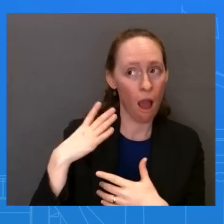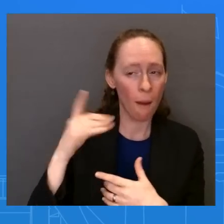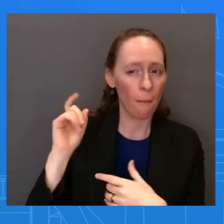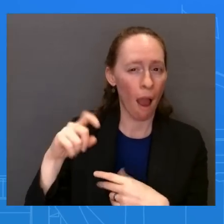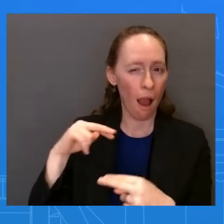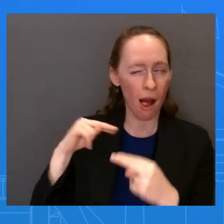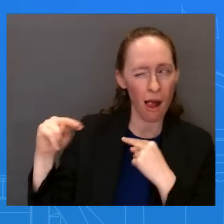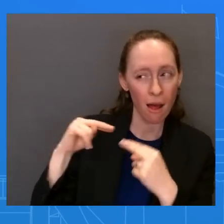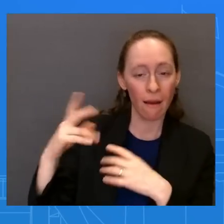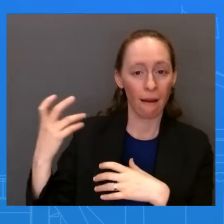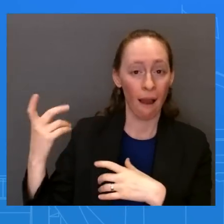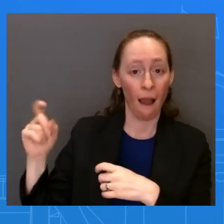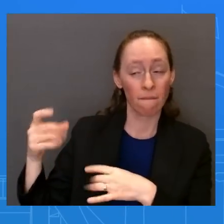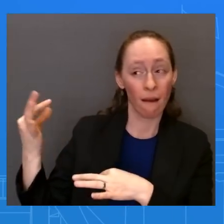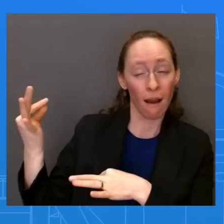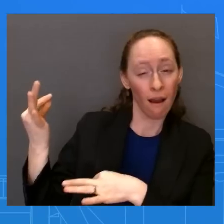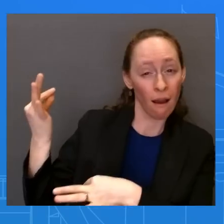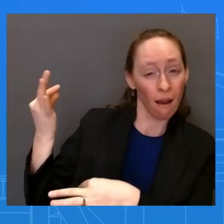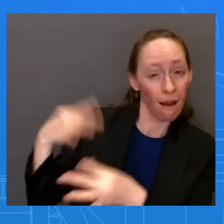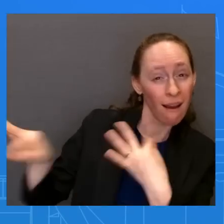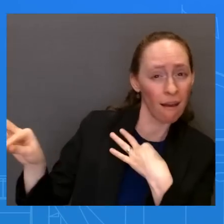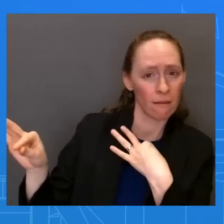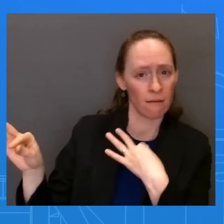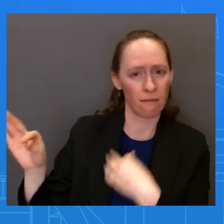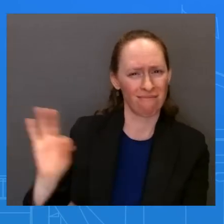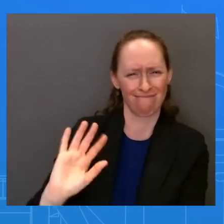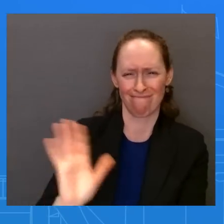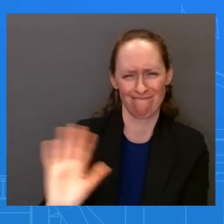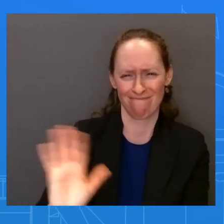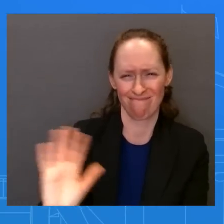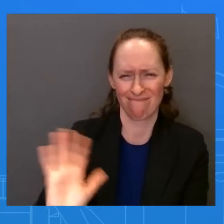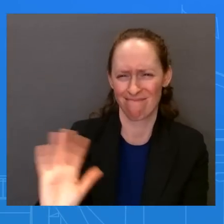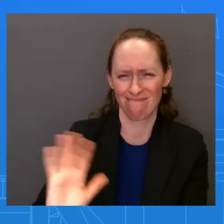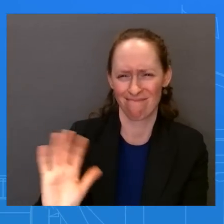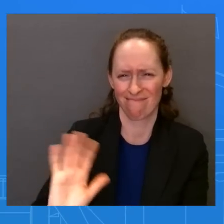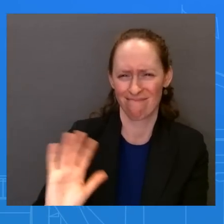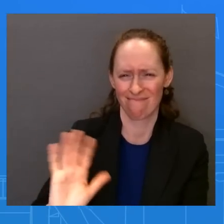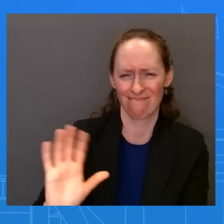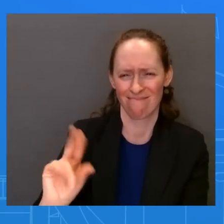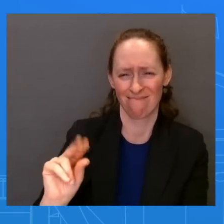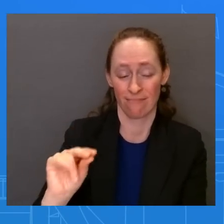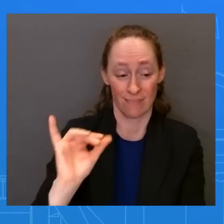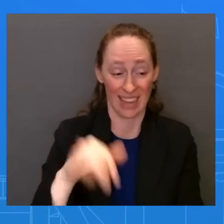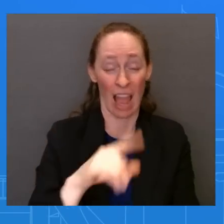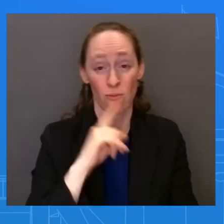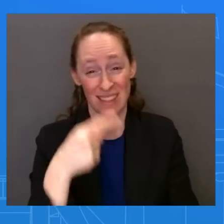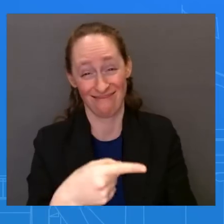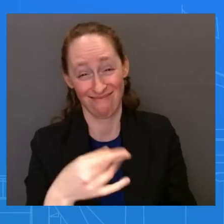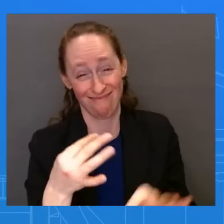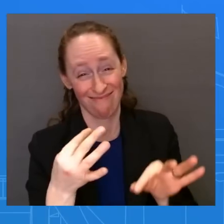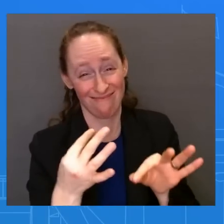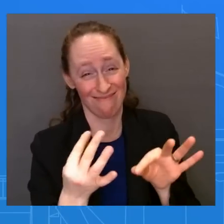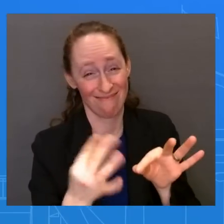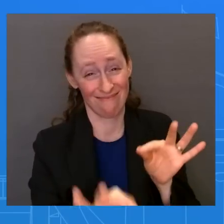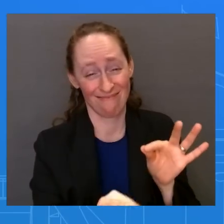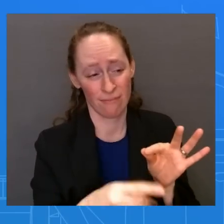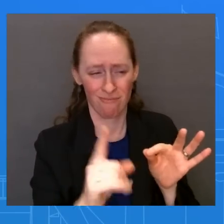This is an easy one. This is something that should be happening without conditions. The Press: Just to make sure I understand: